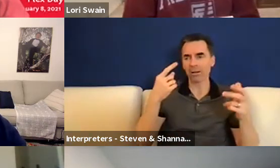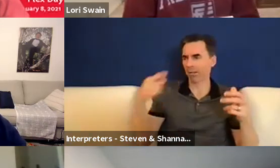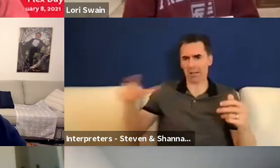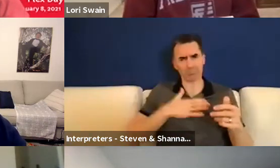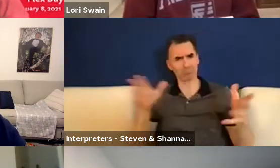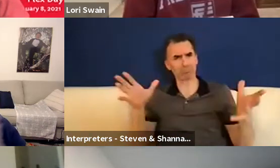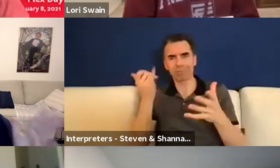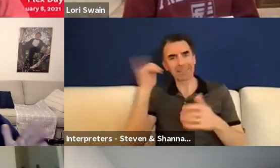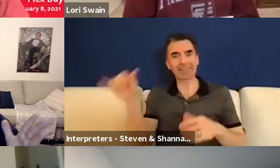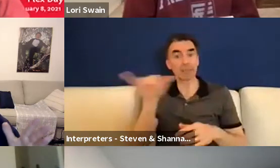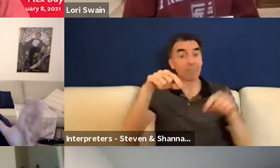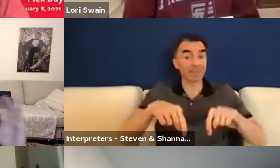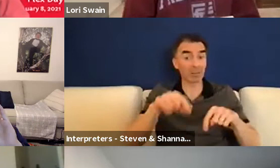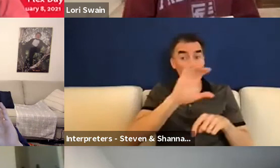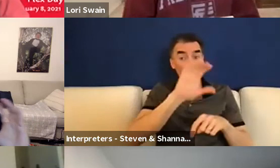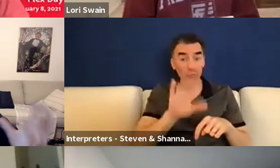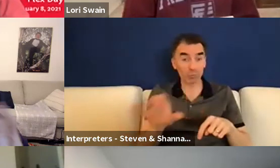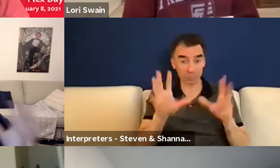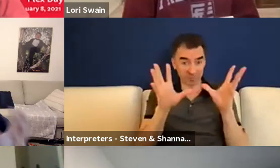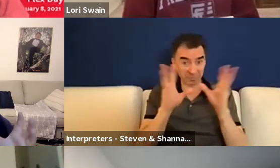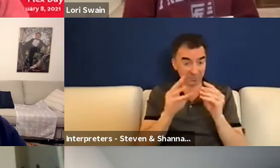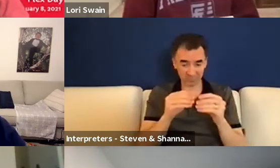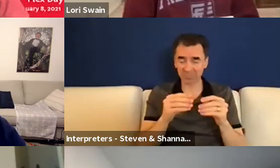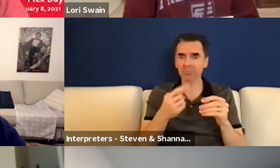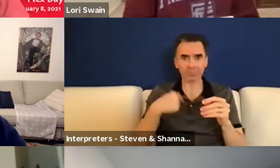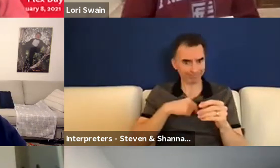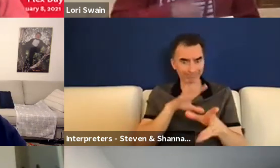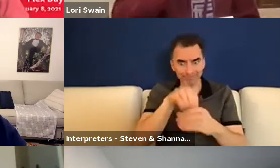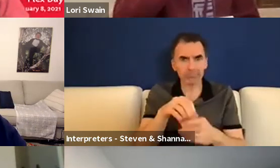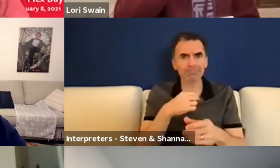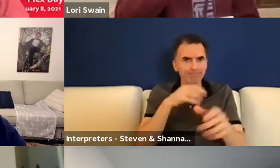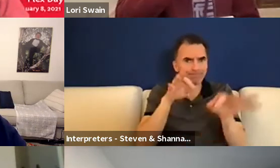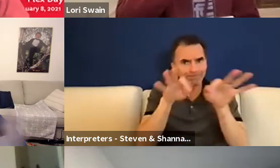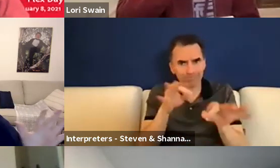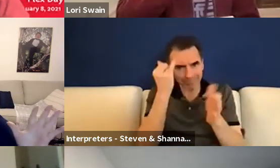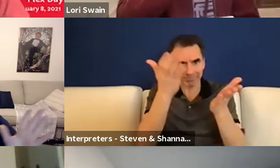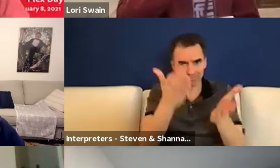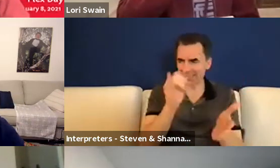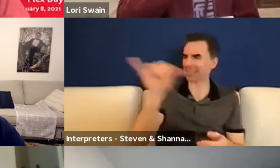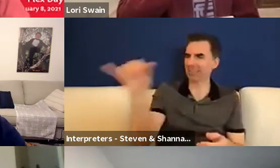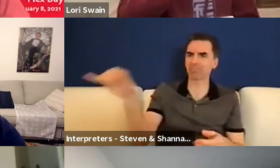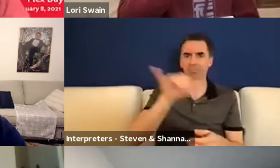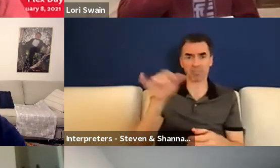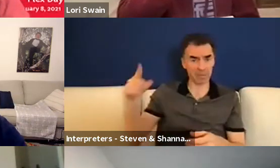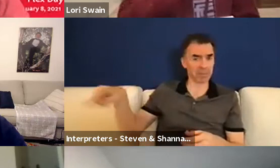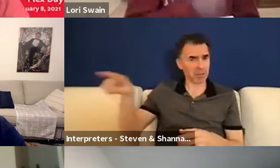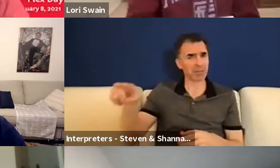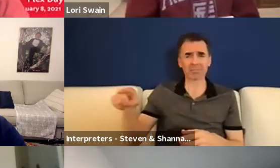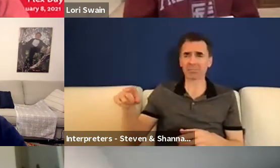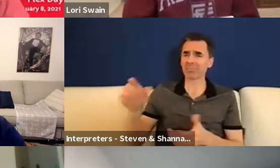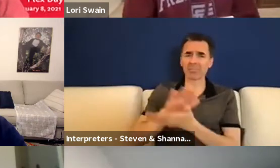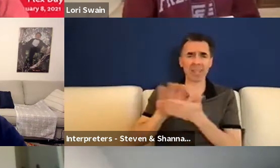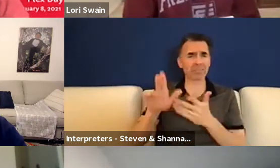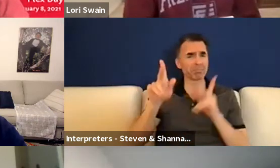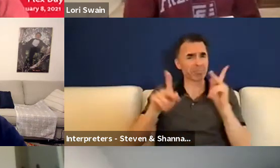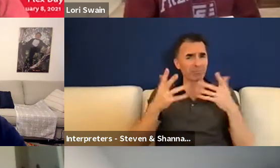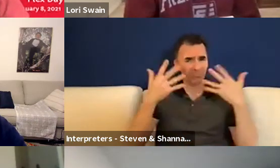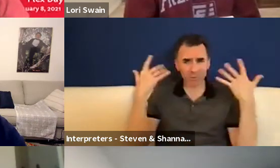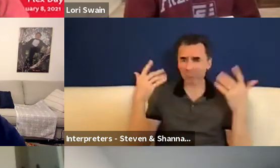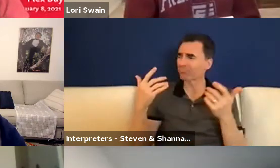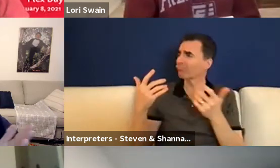sessions and walk you through how to get started. And they're all lovely people to work with. And you won't regret it. And then